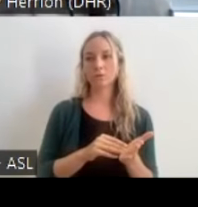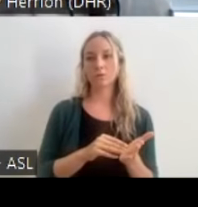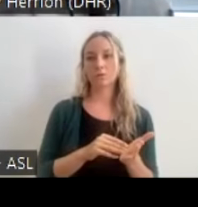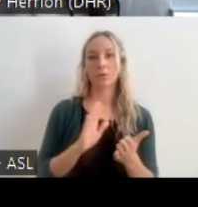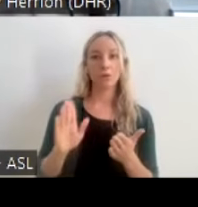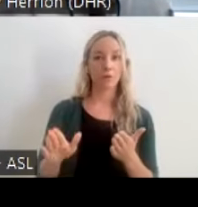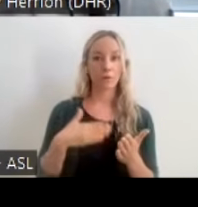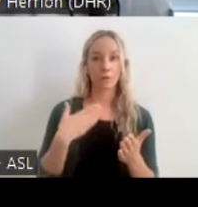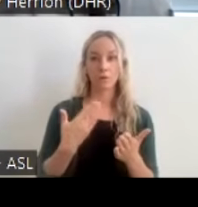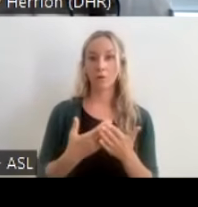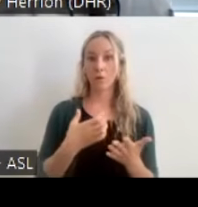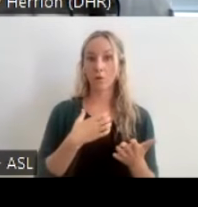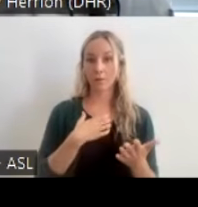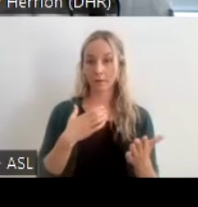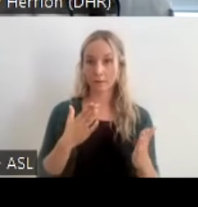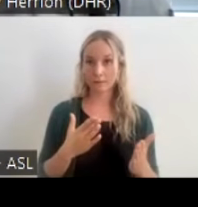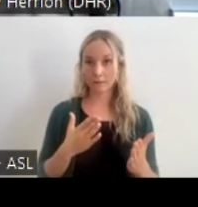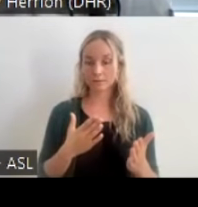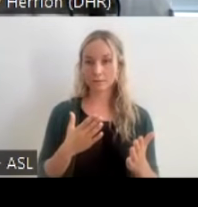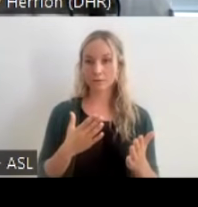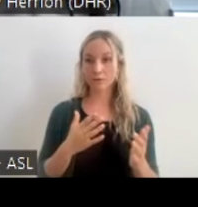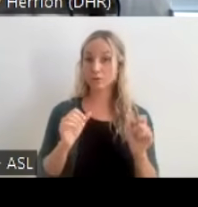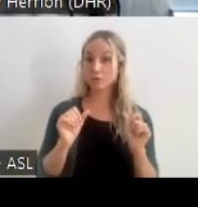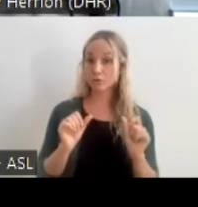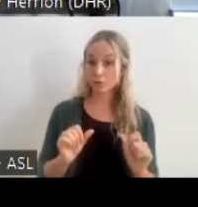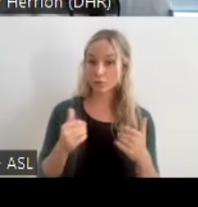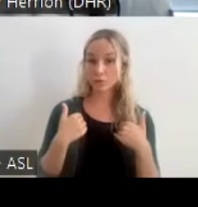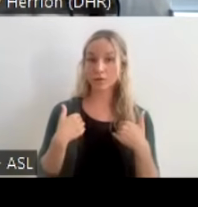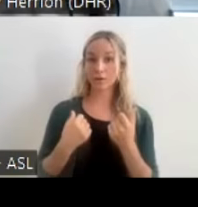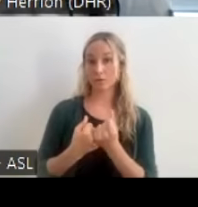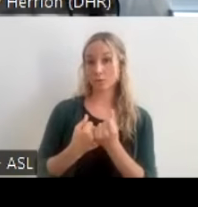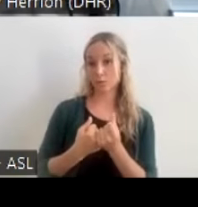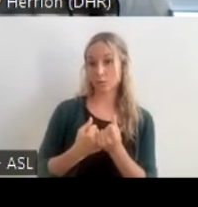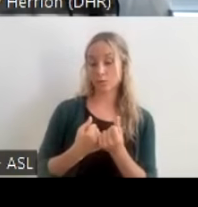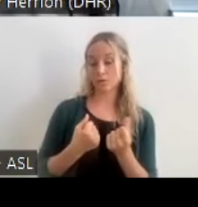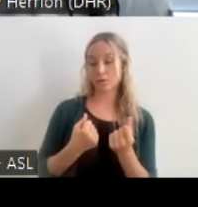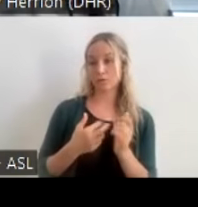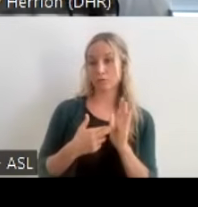prosecutions unit, Some complainants do come with private counsel and that's fine, The administrative law